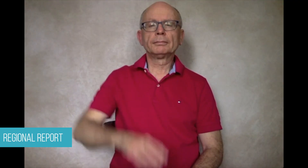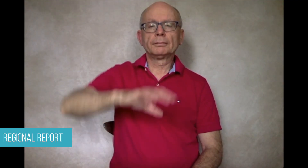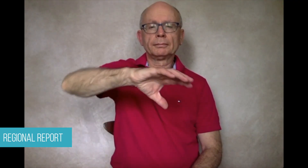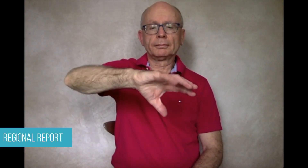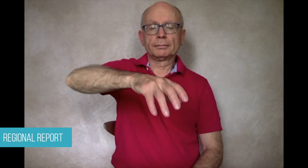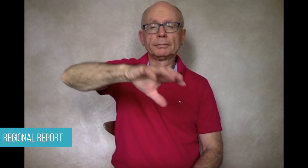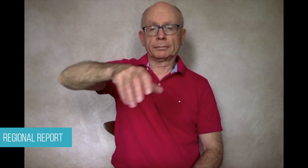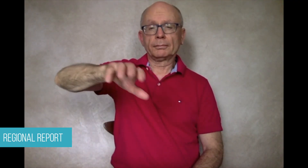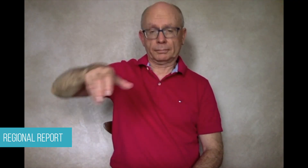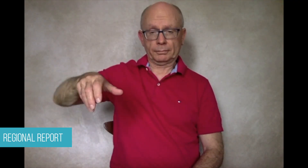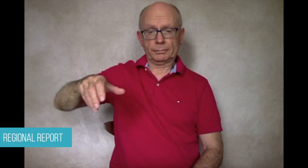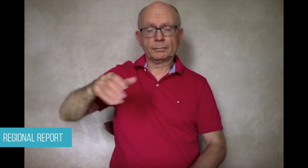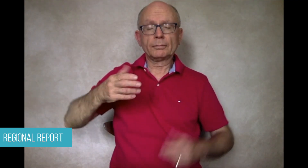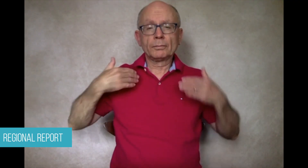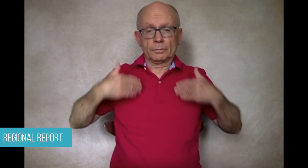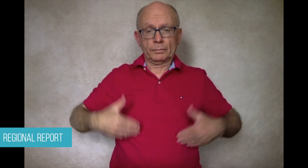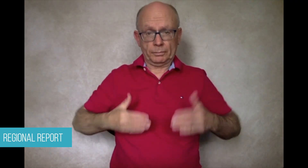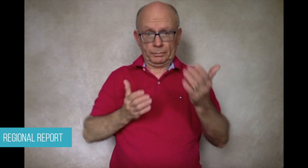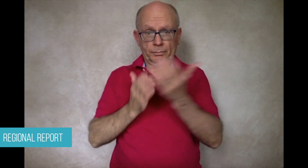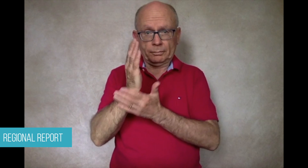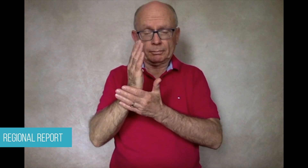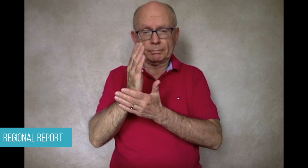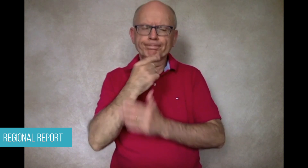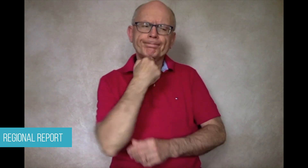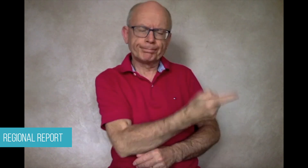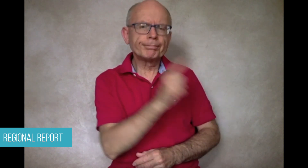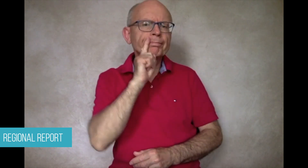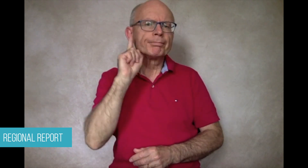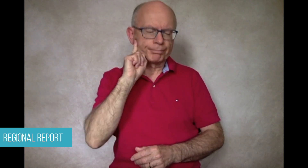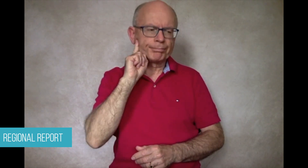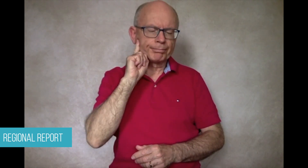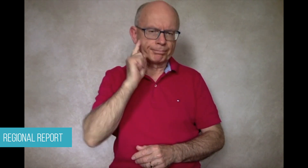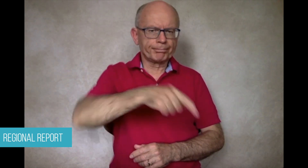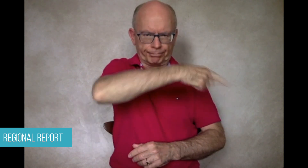The Human Rights Commission urges Deaf individuals not